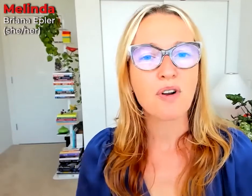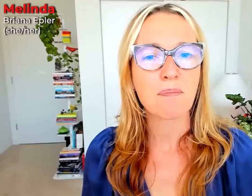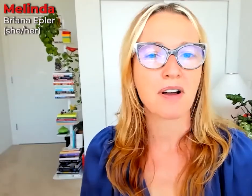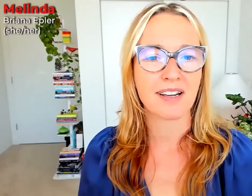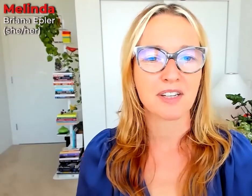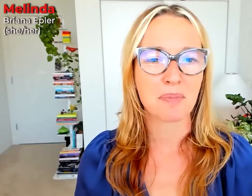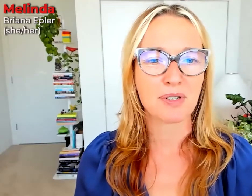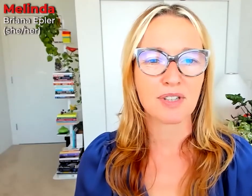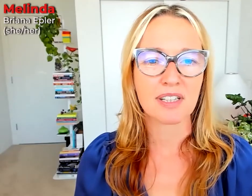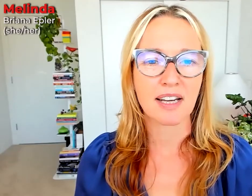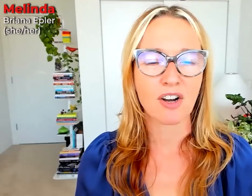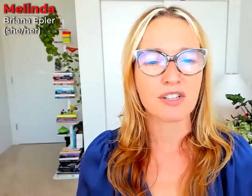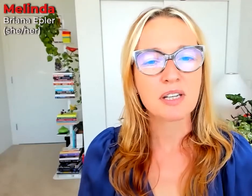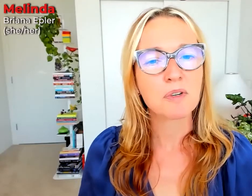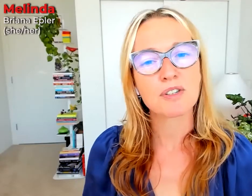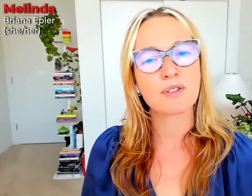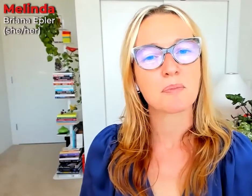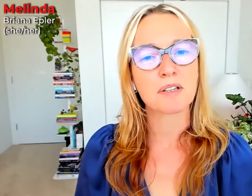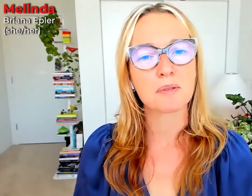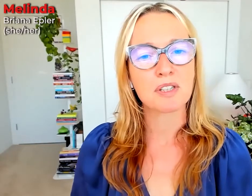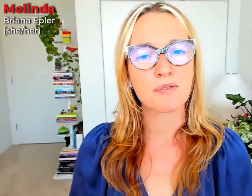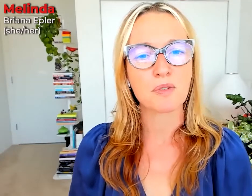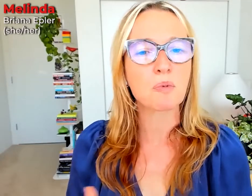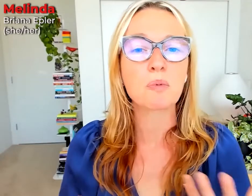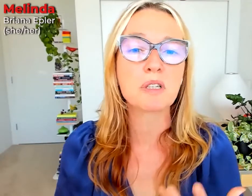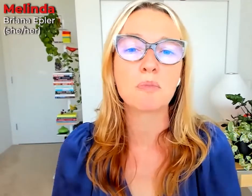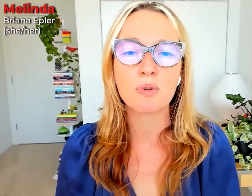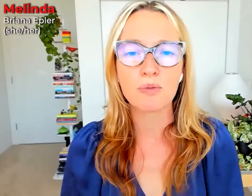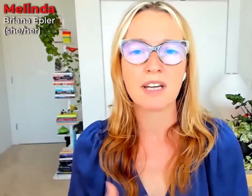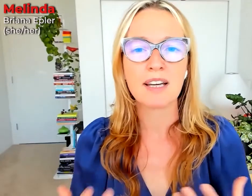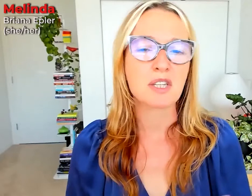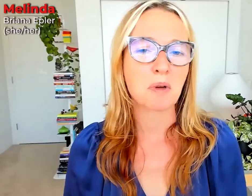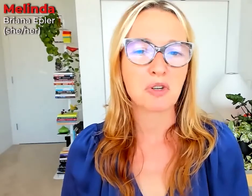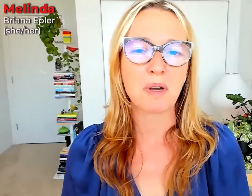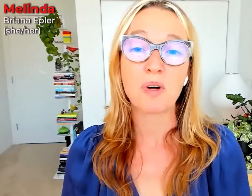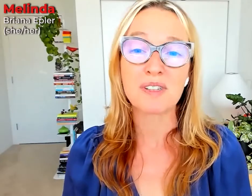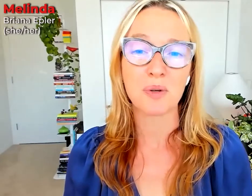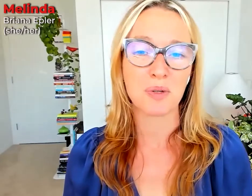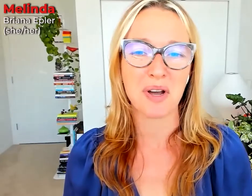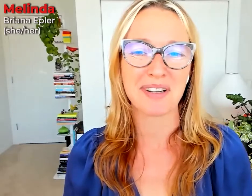For our podcast episode today, our team wanted to do something a little bit different. We were really moved, especially by one solo talk.